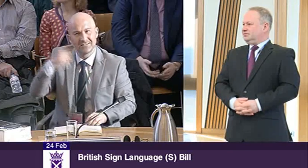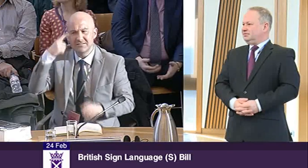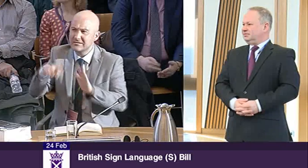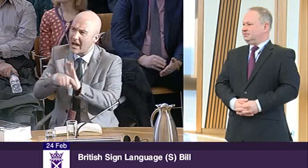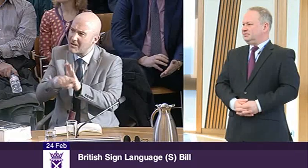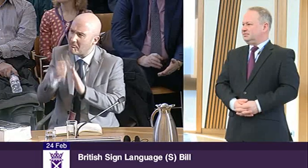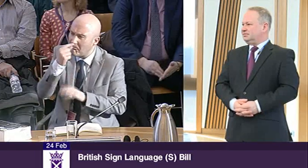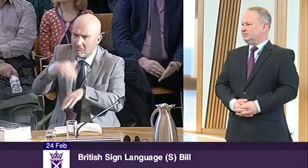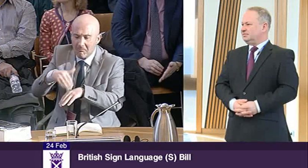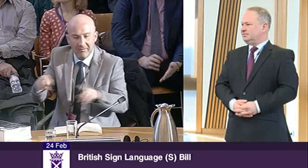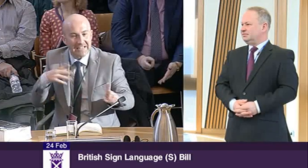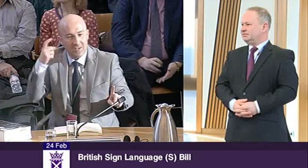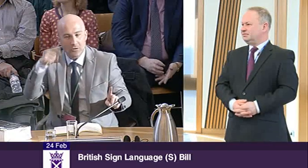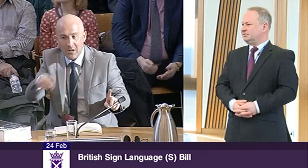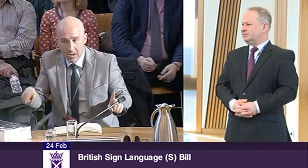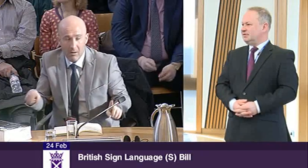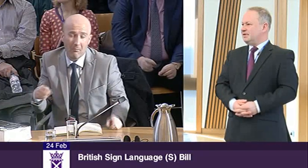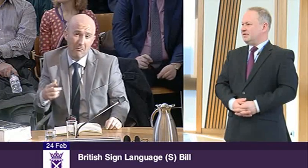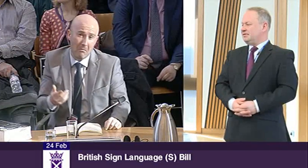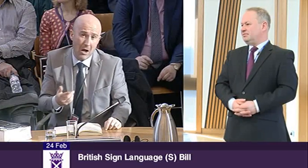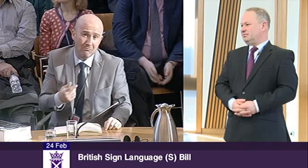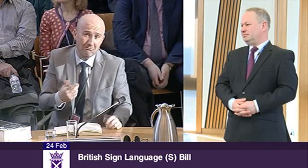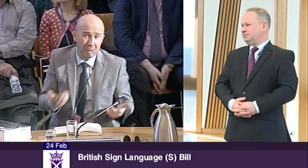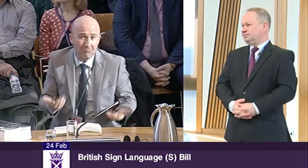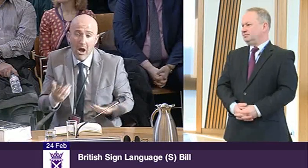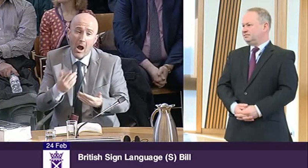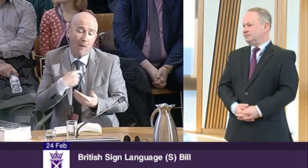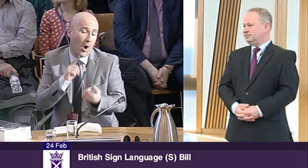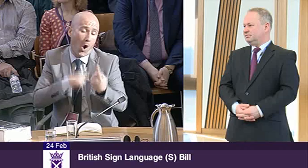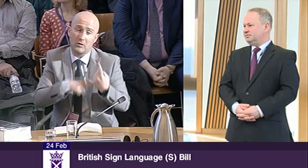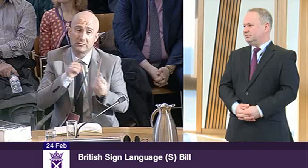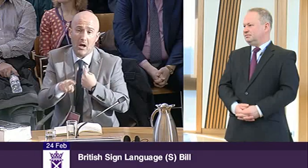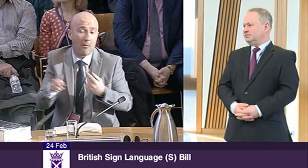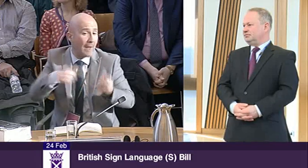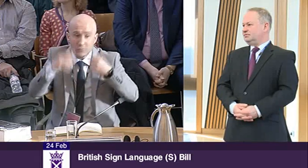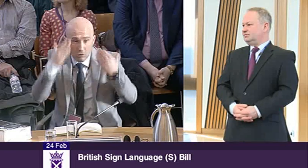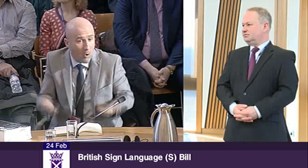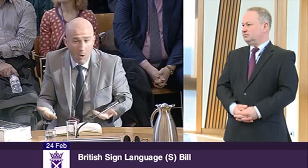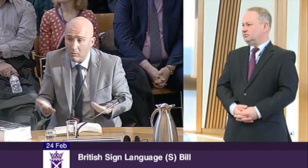Frankie McLean: I am sorry; I was emphasising the positives and I know that there are concerns